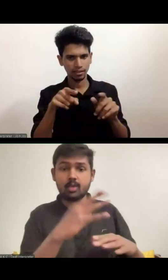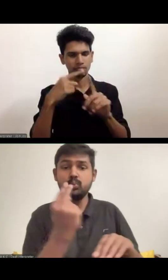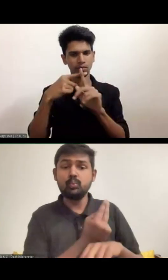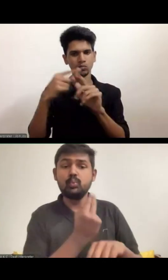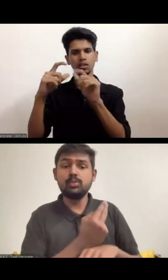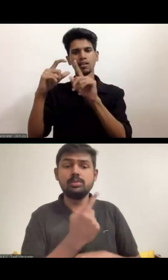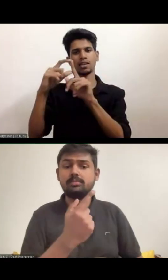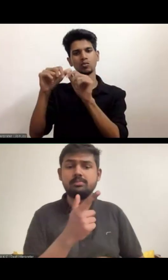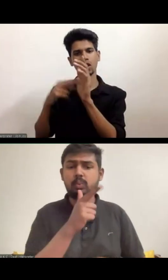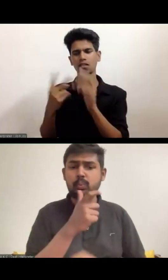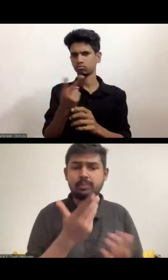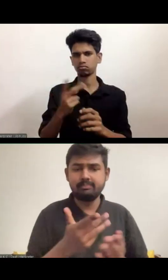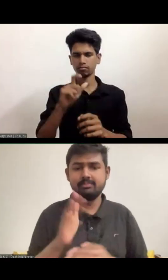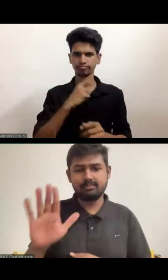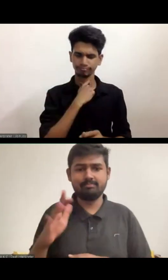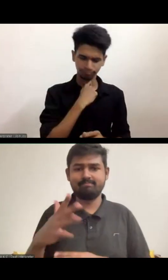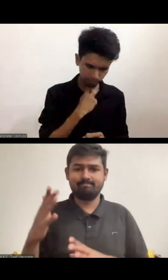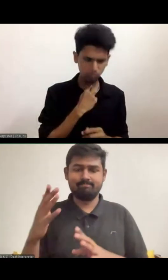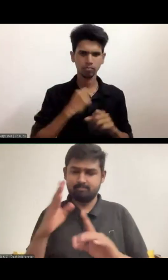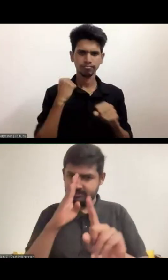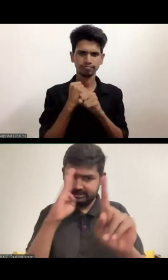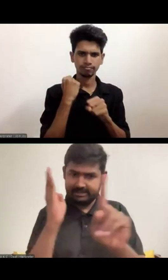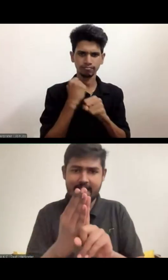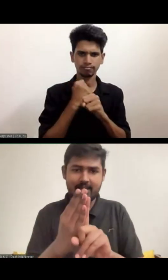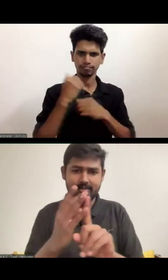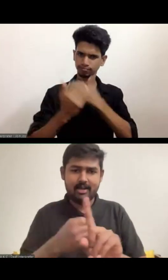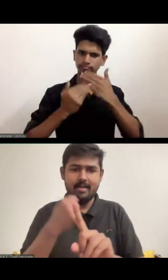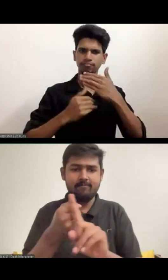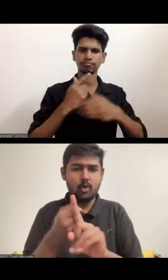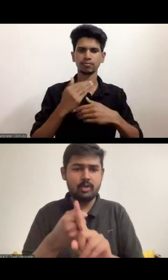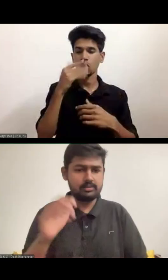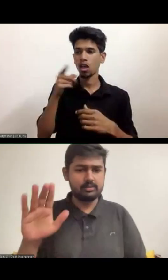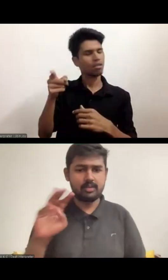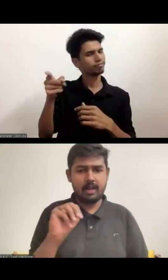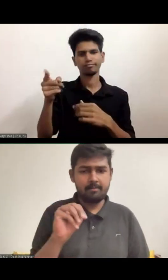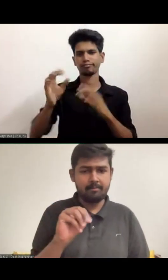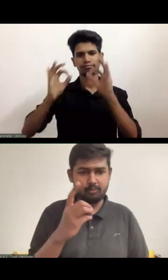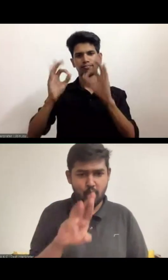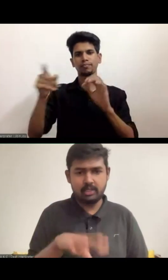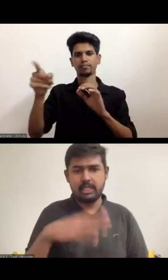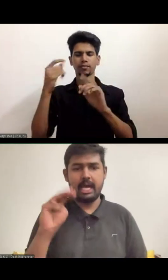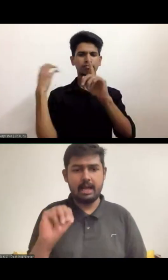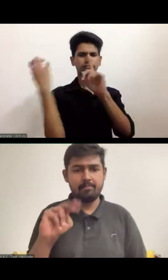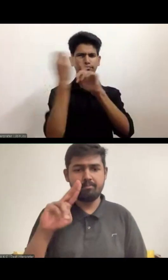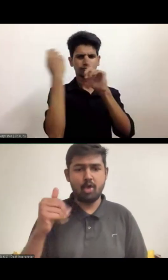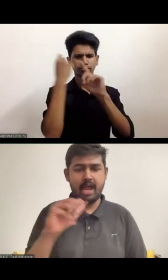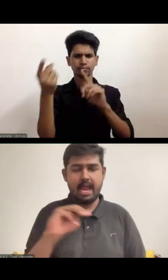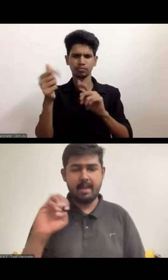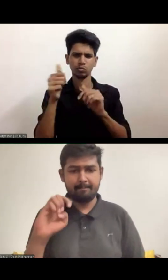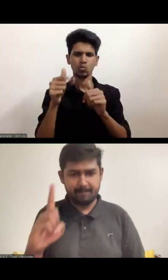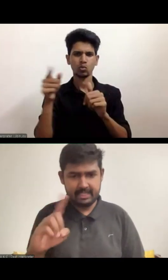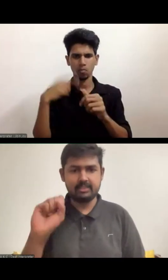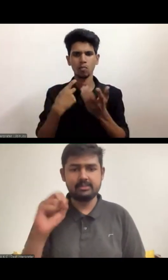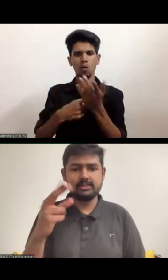You are real accessibility champions and it's an example of how senior managers can direct change